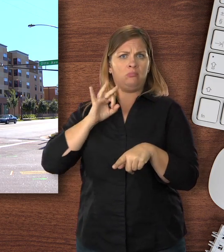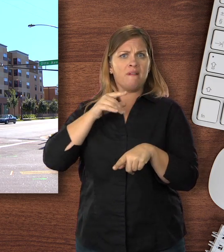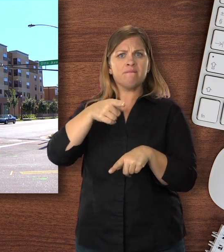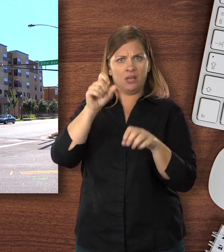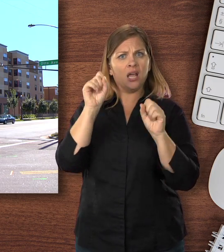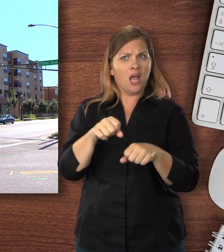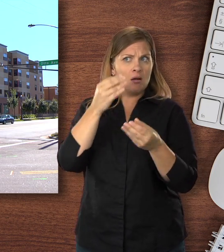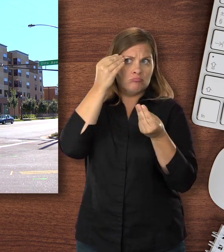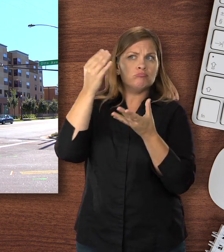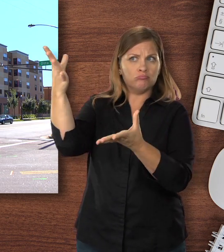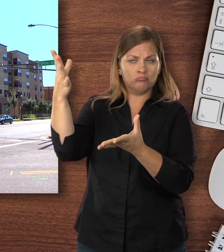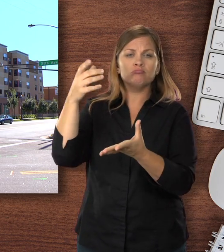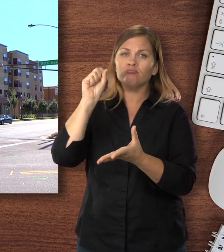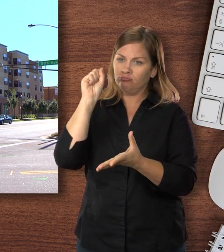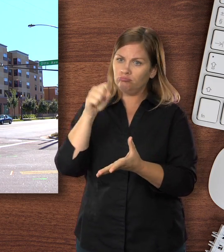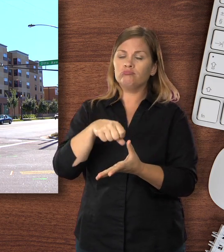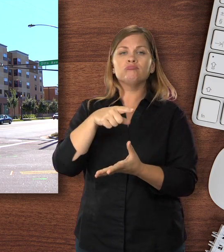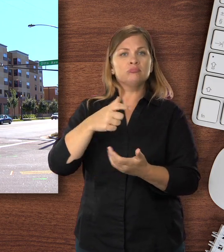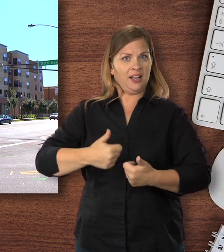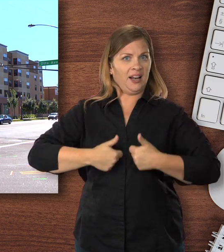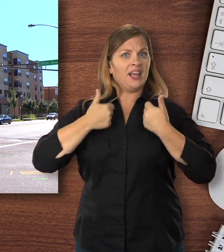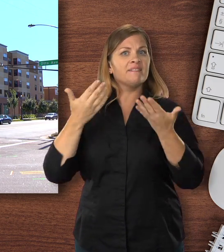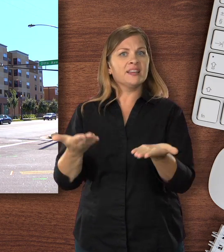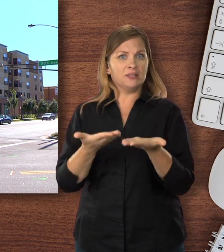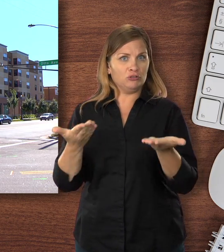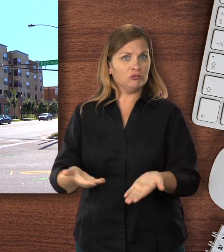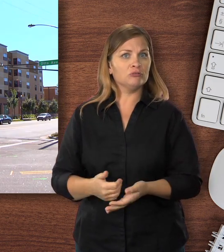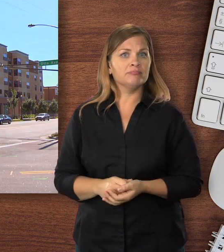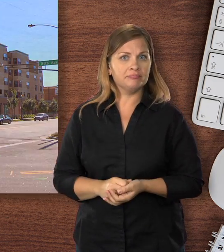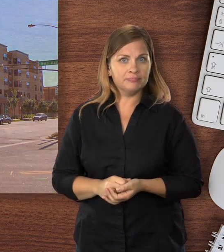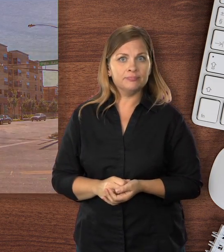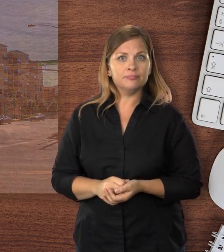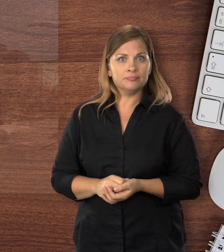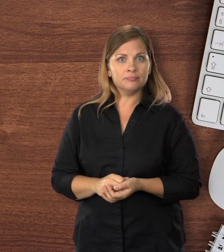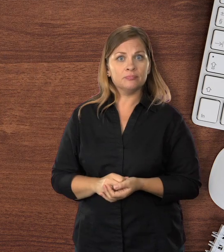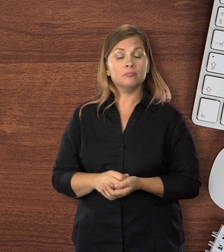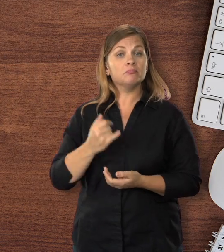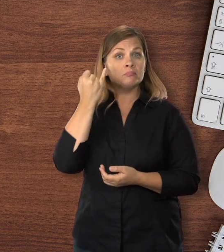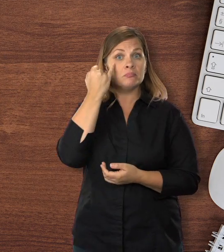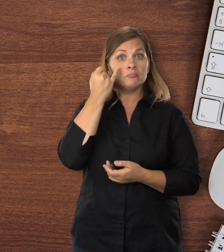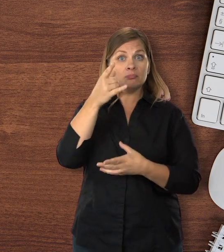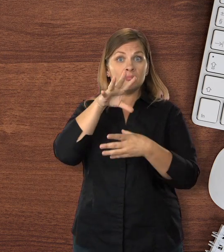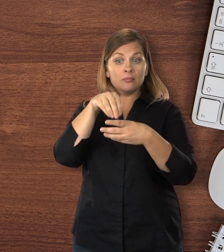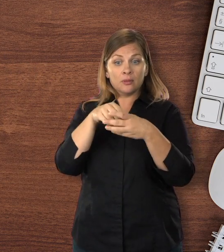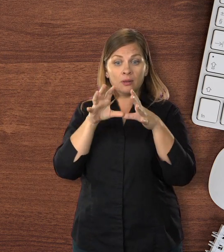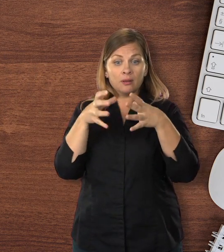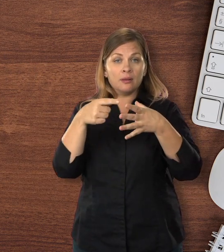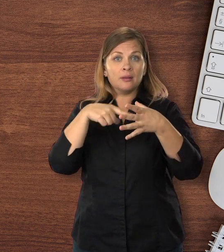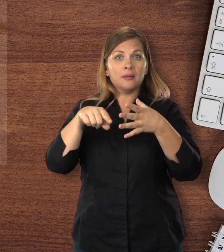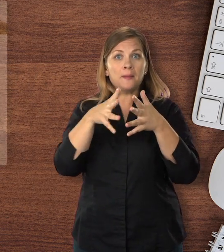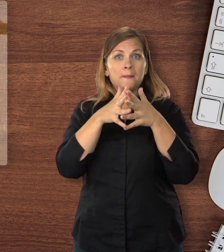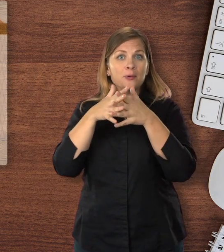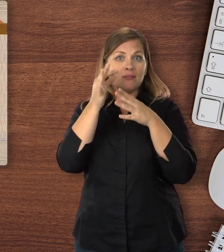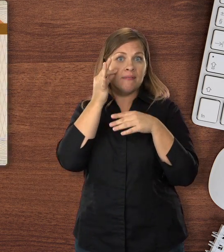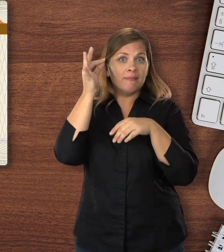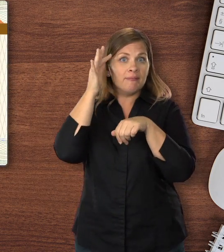an employee of the facility can swear that you live there.